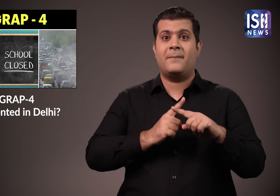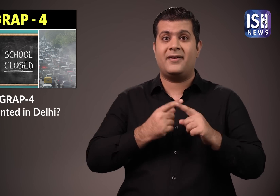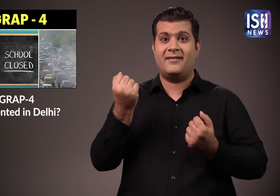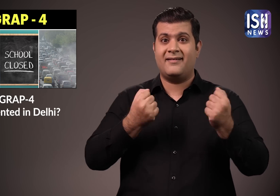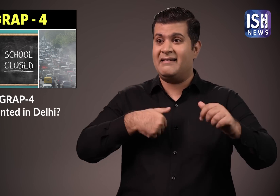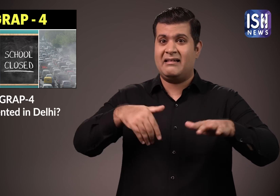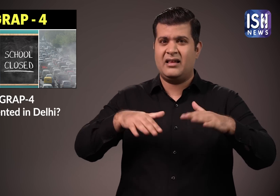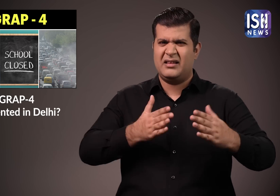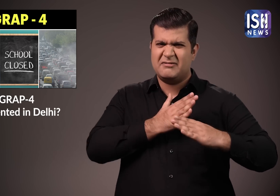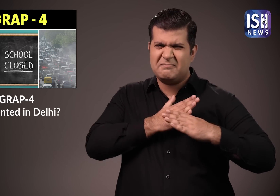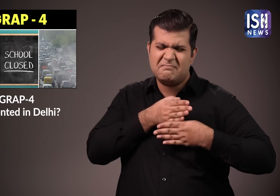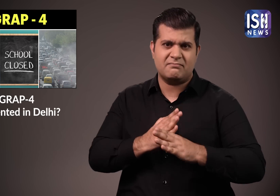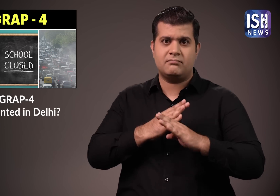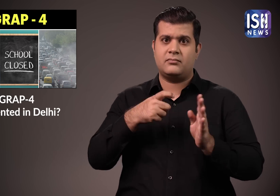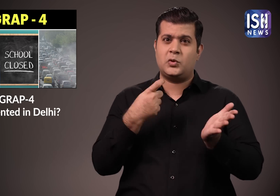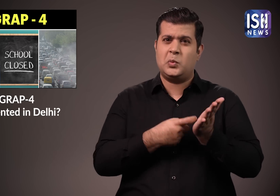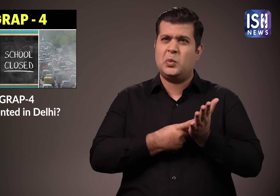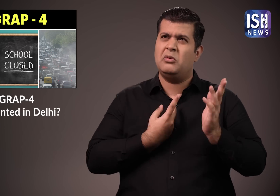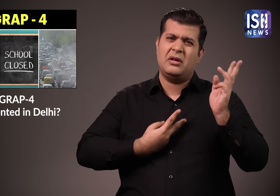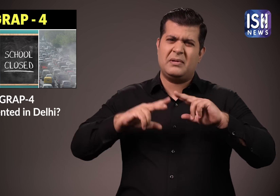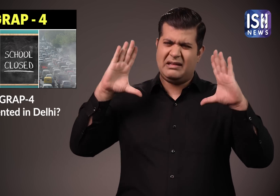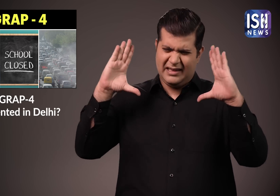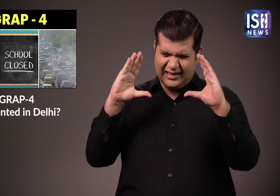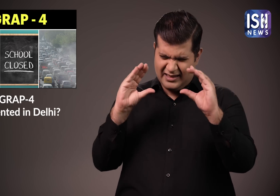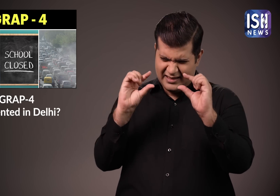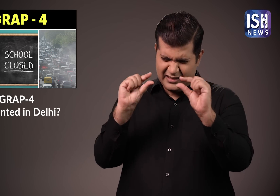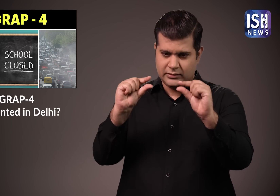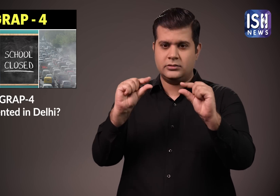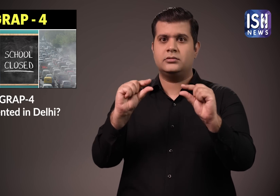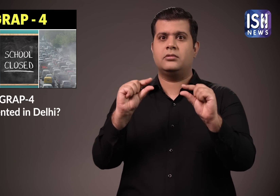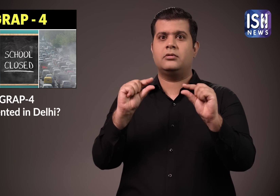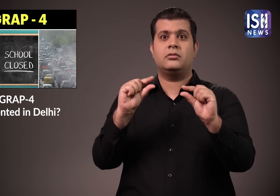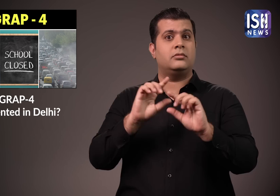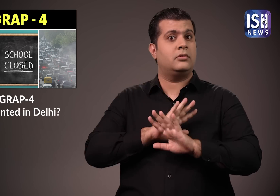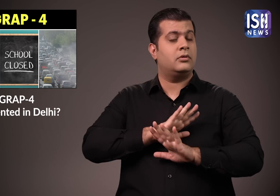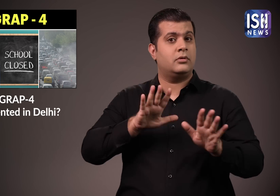There will also be strict restrictions on movement of vehicles.